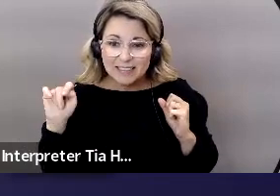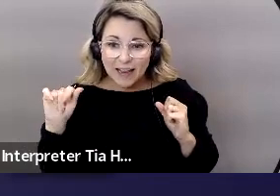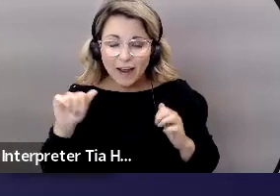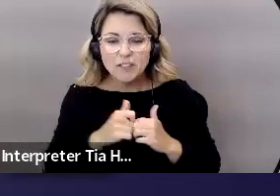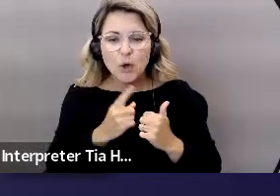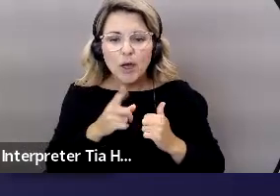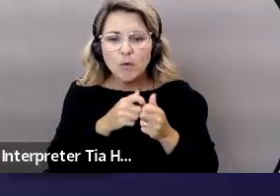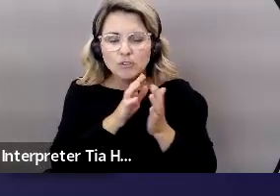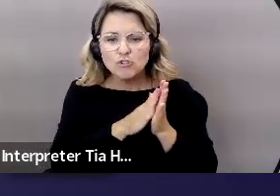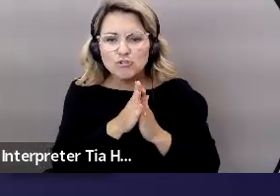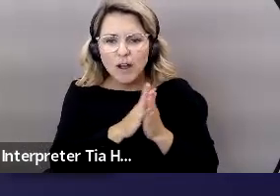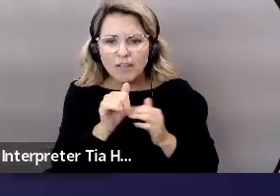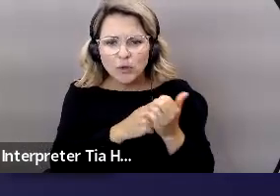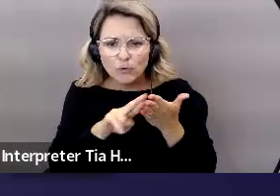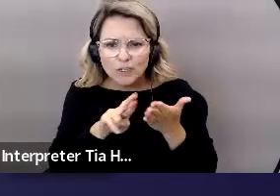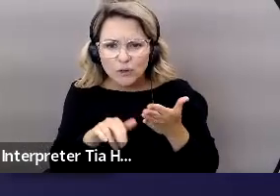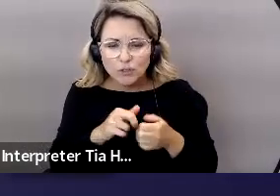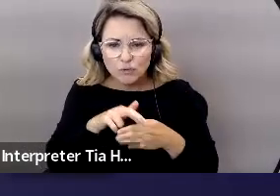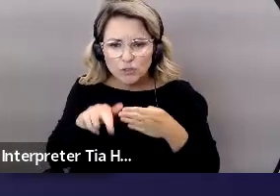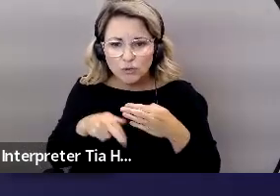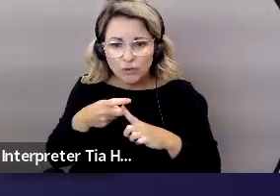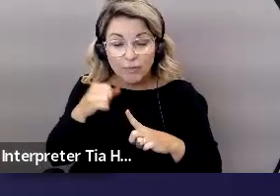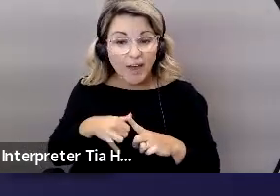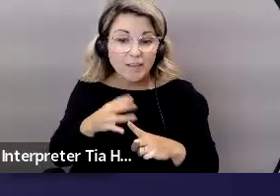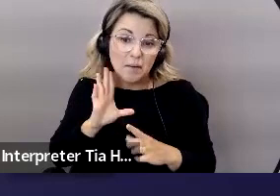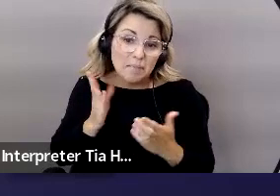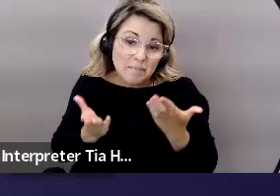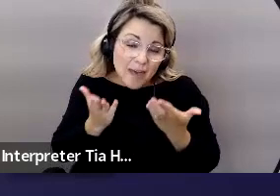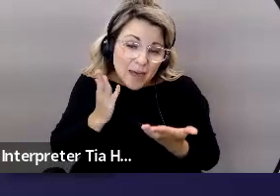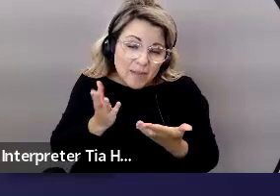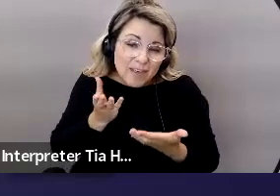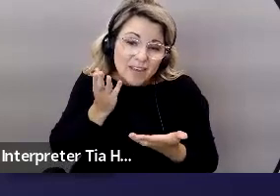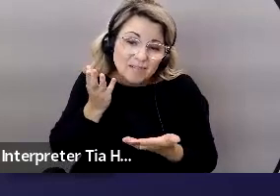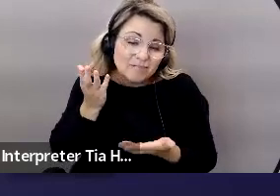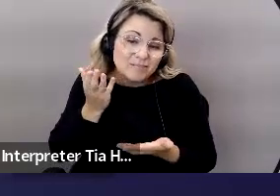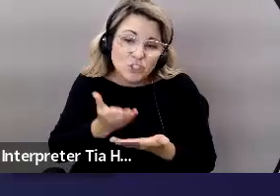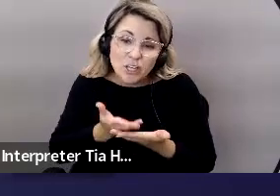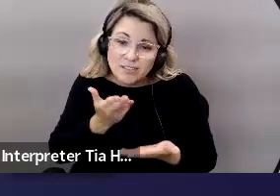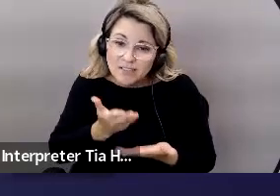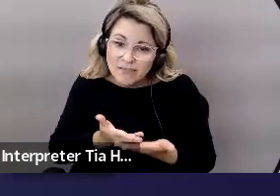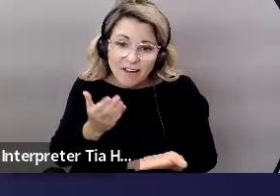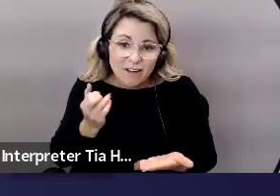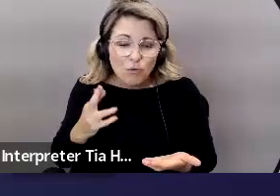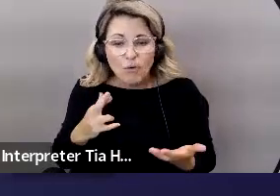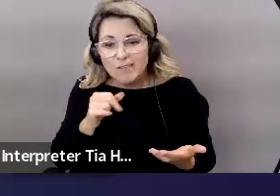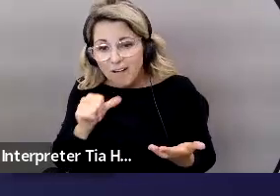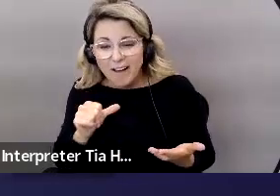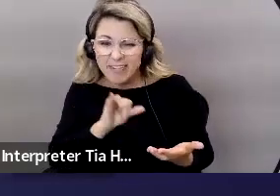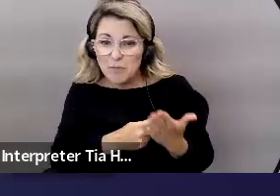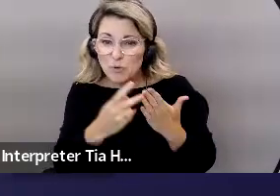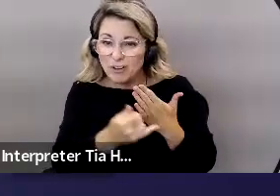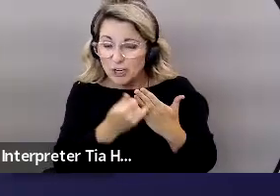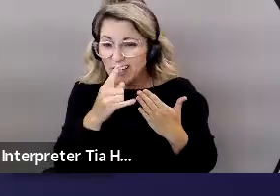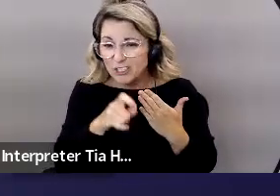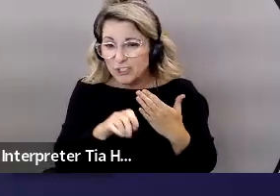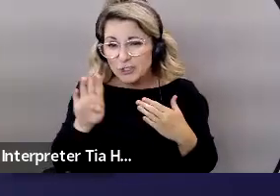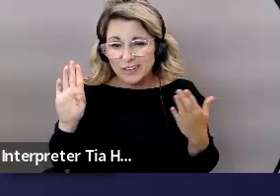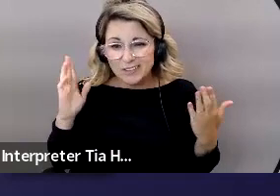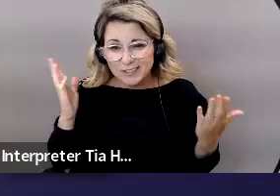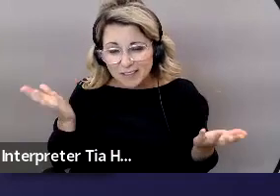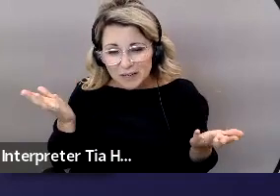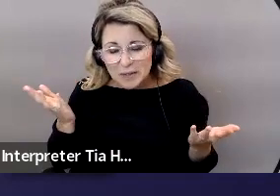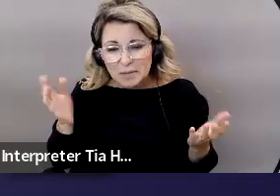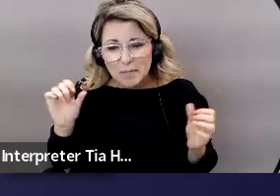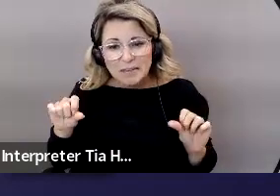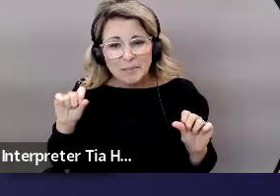result of this project and it might justify or not justify whether this project should be replicated,